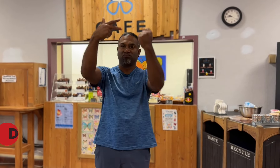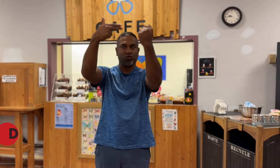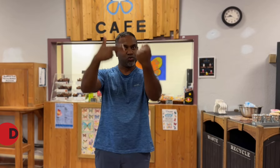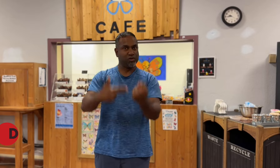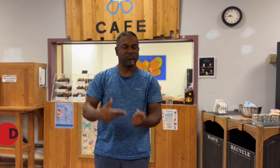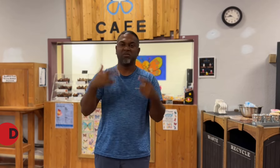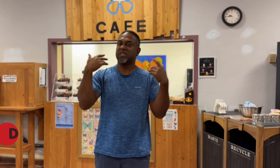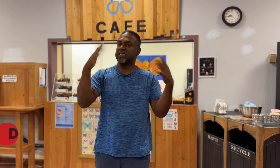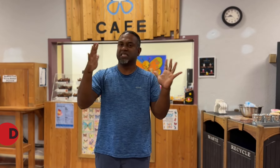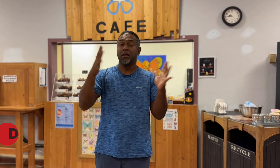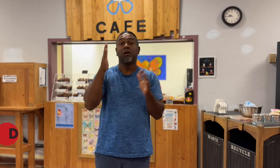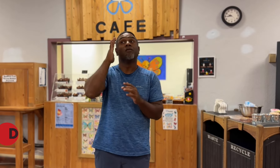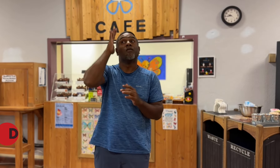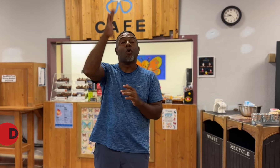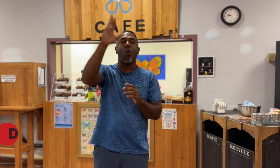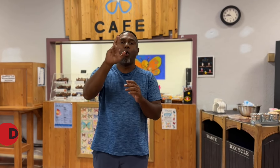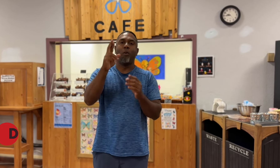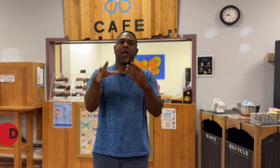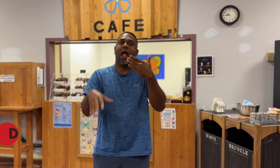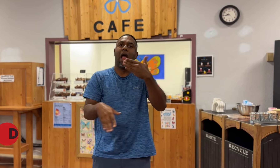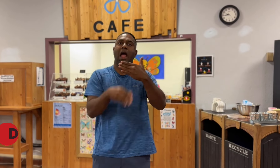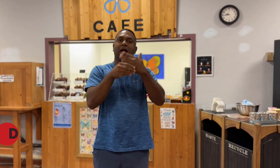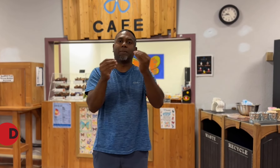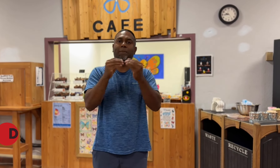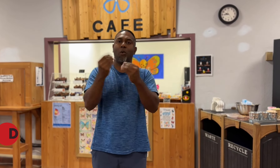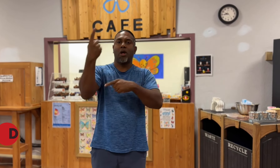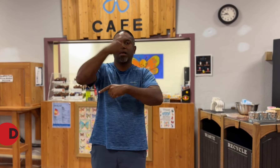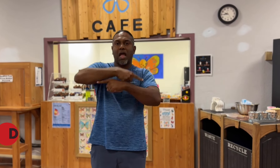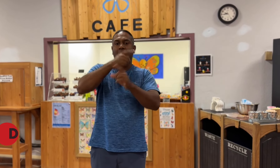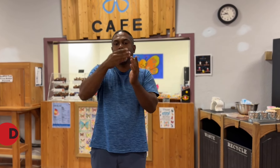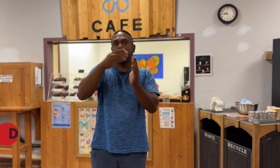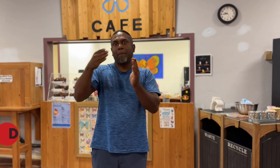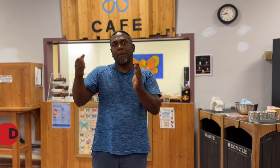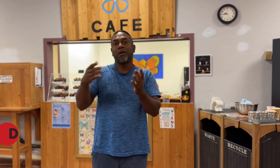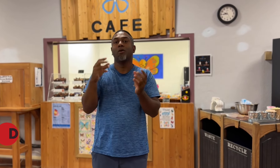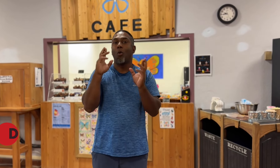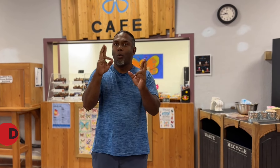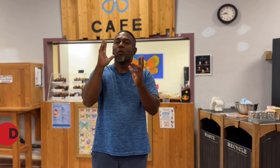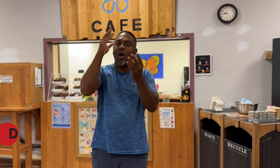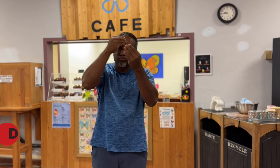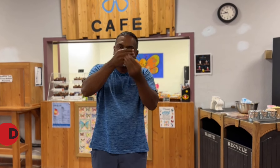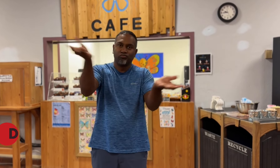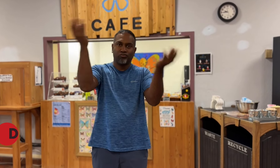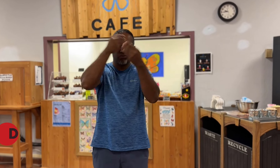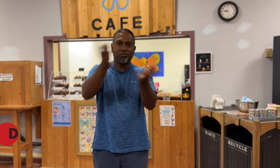We are looking to adjust hours to meet the needs of our participants and our loyal patrons. We will announce when it happens.